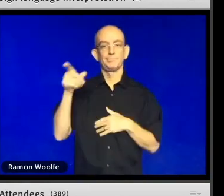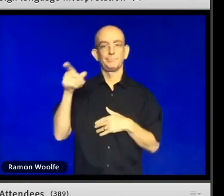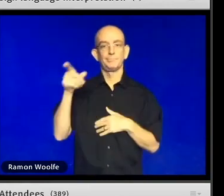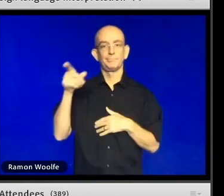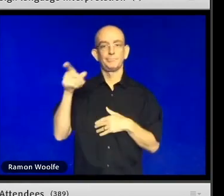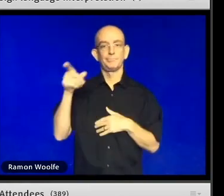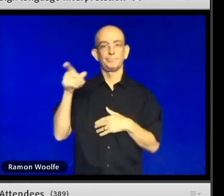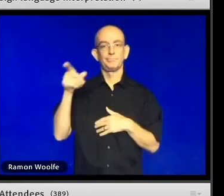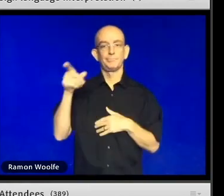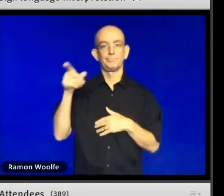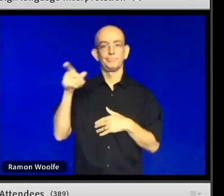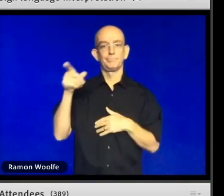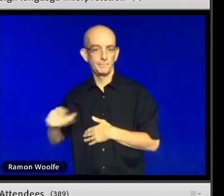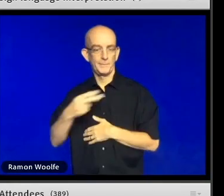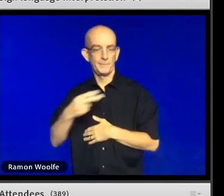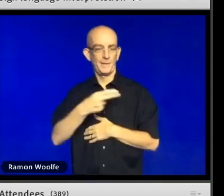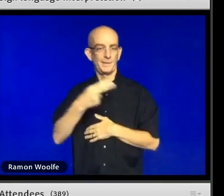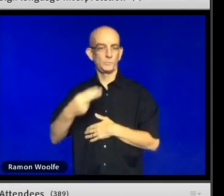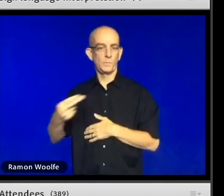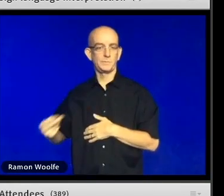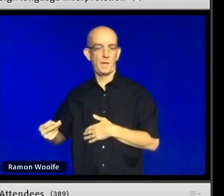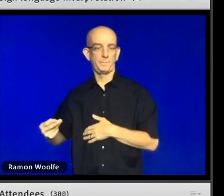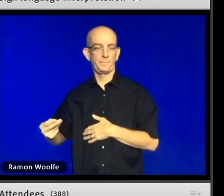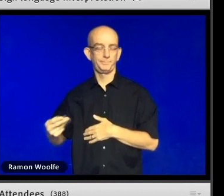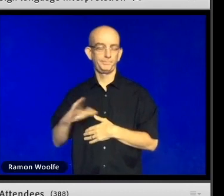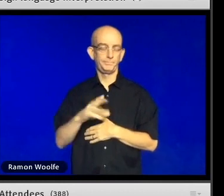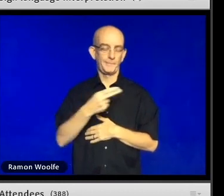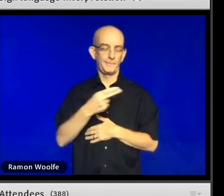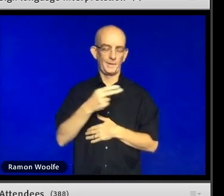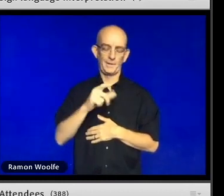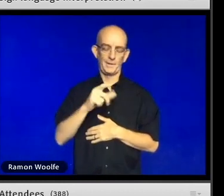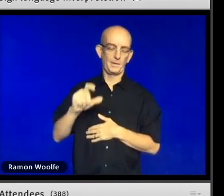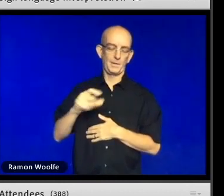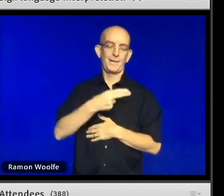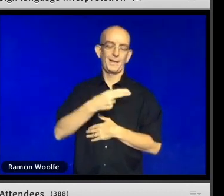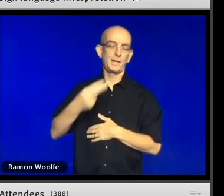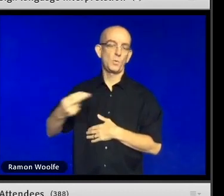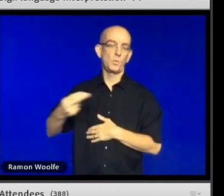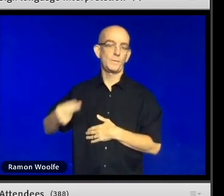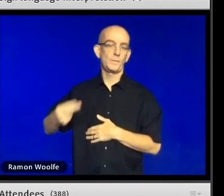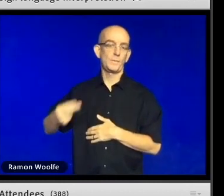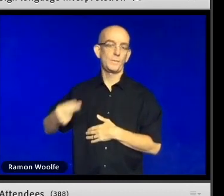can give them to the students as they were home. One of the other things that we also